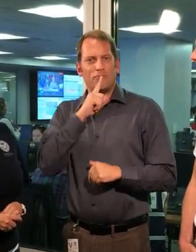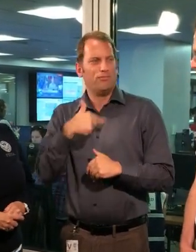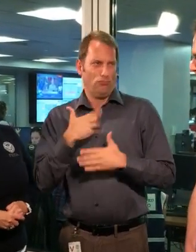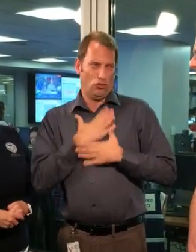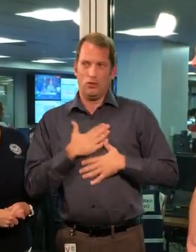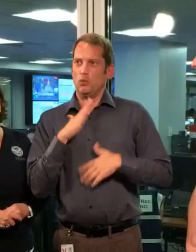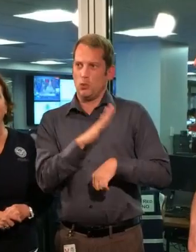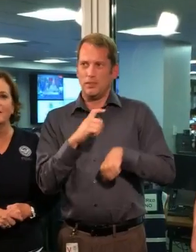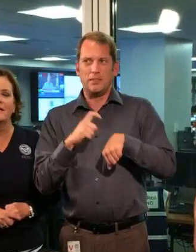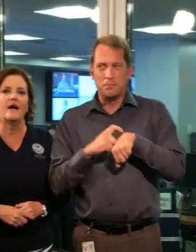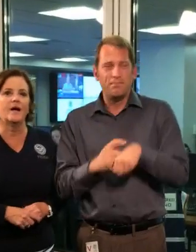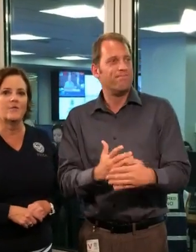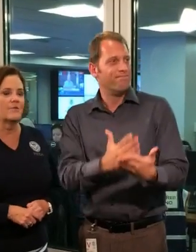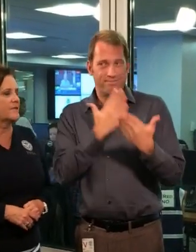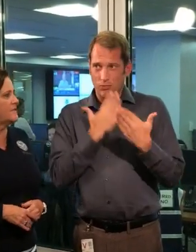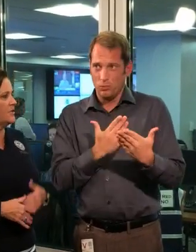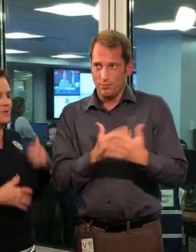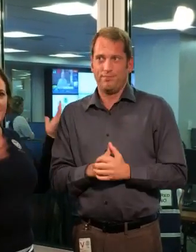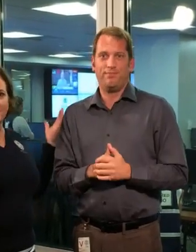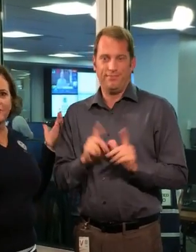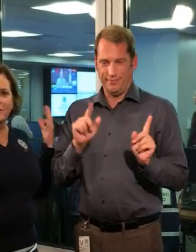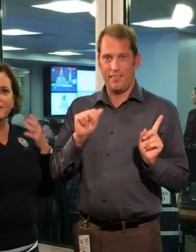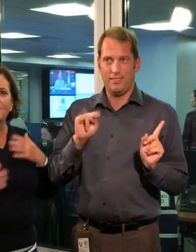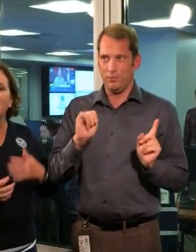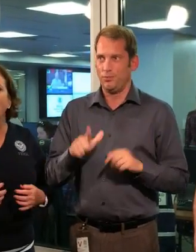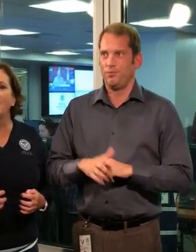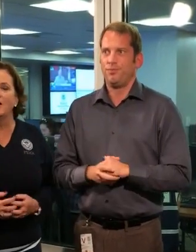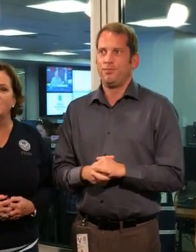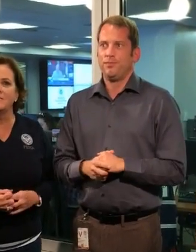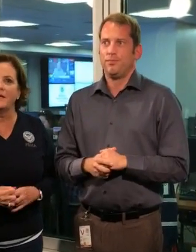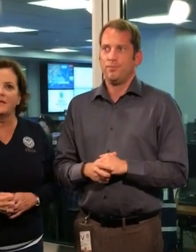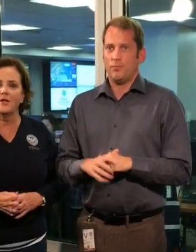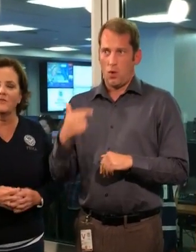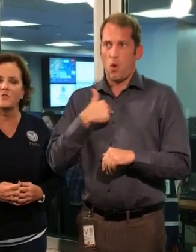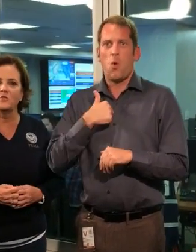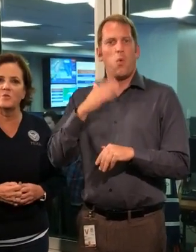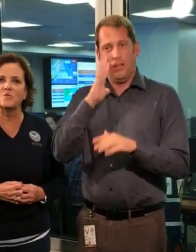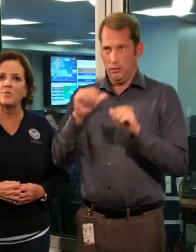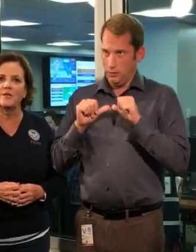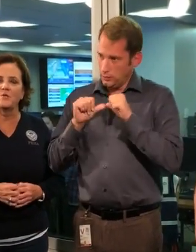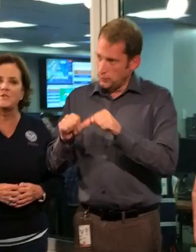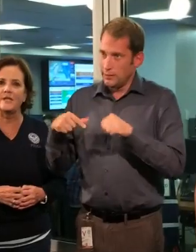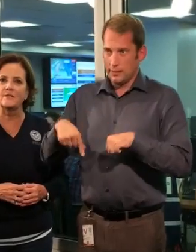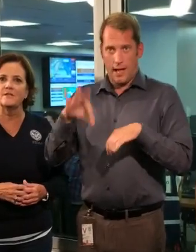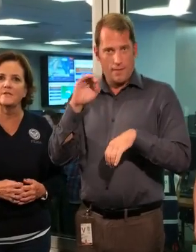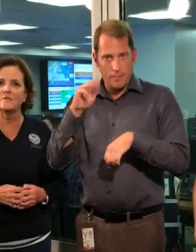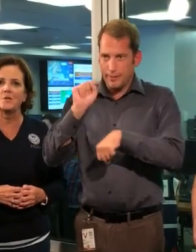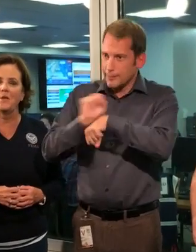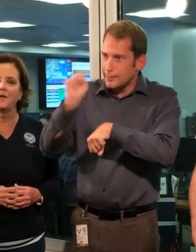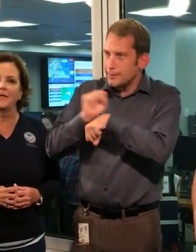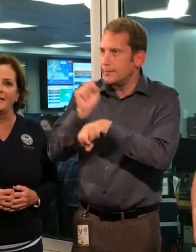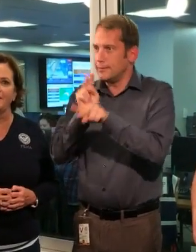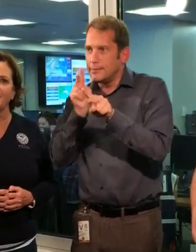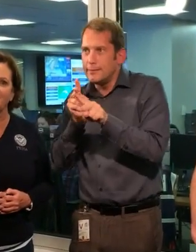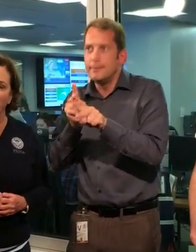Thank you. -for being here, we will continue to be here at FEMA taking care of this storm and supporting those states until it's no longer needed. Thanks everyone.